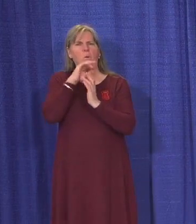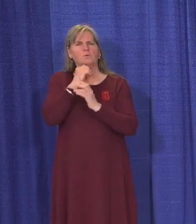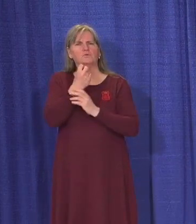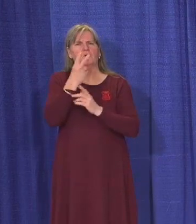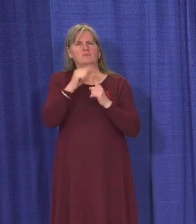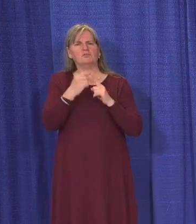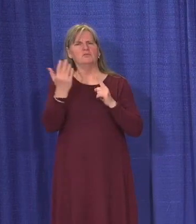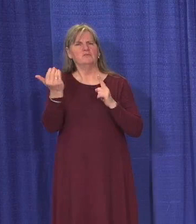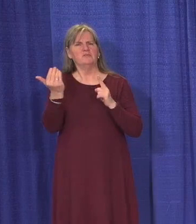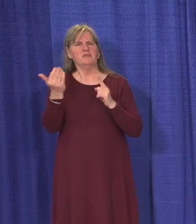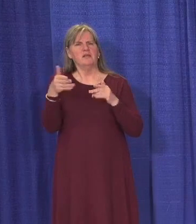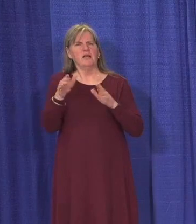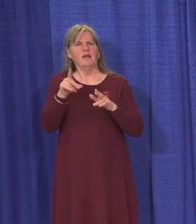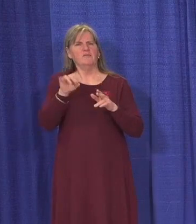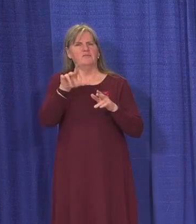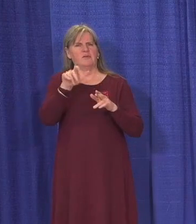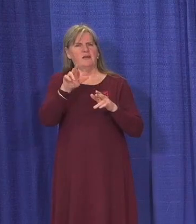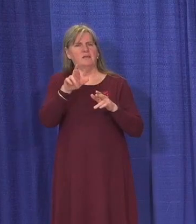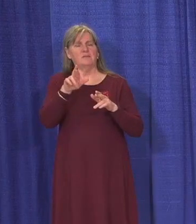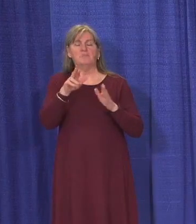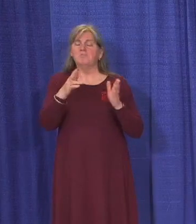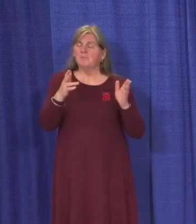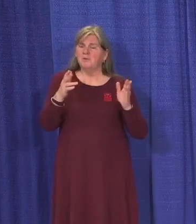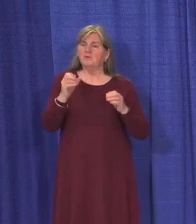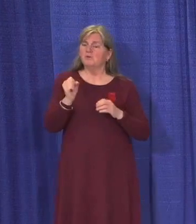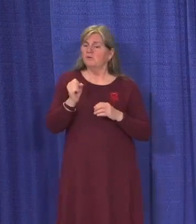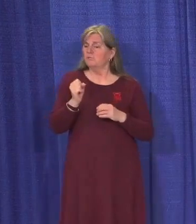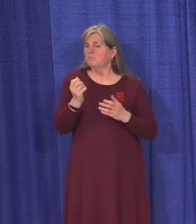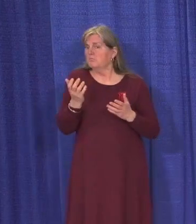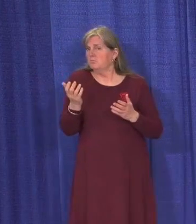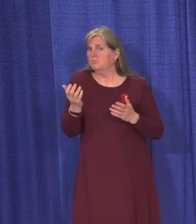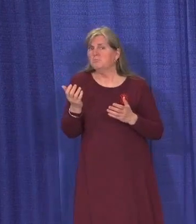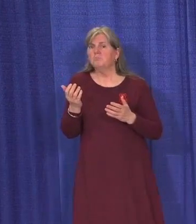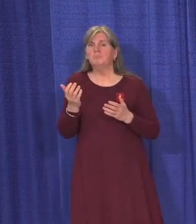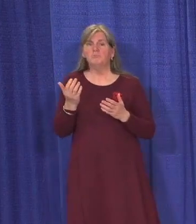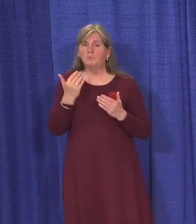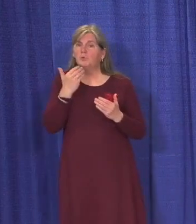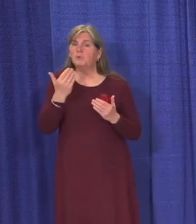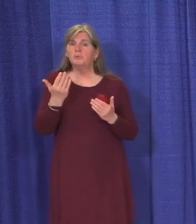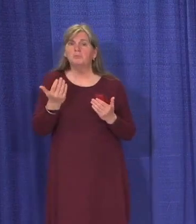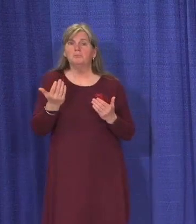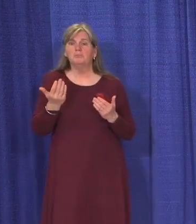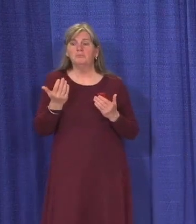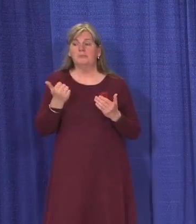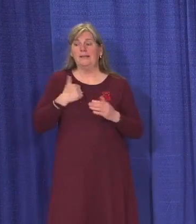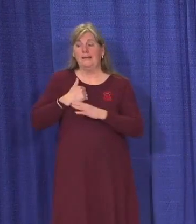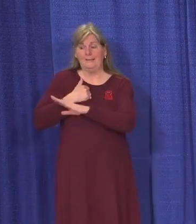news that they have come through and Canada is I think the first